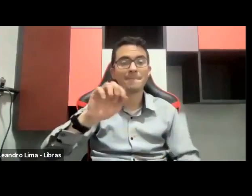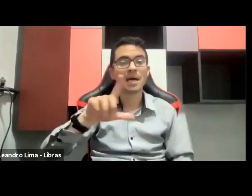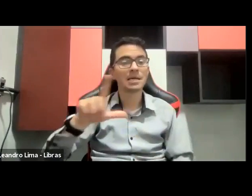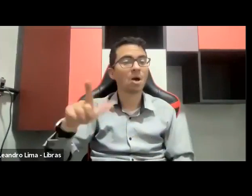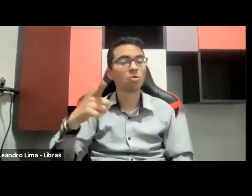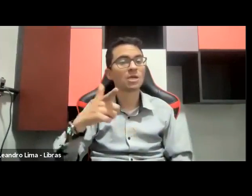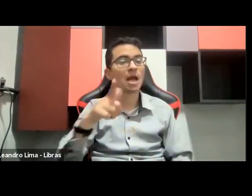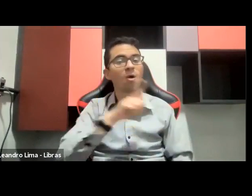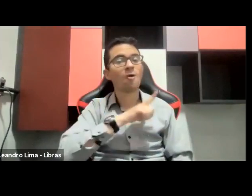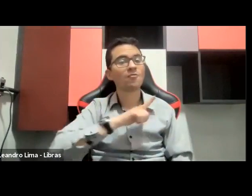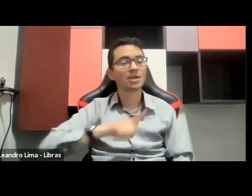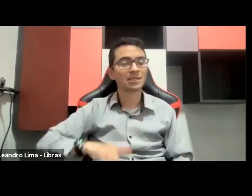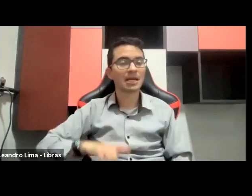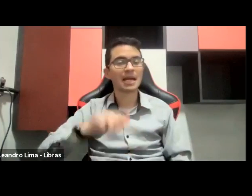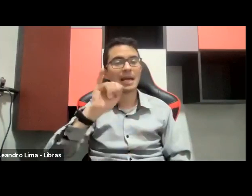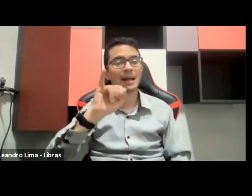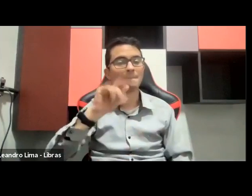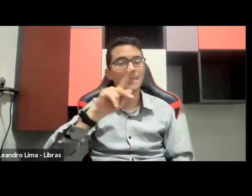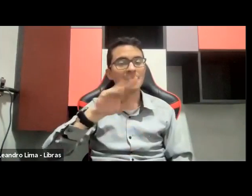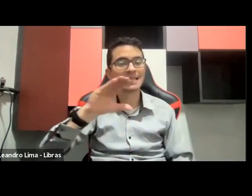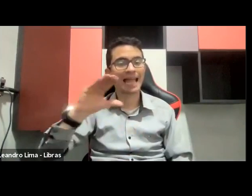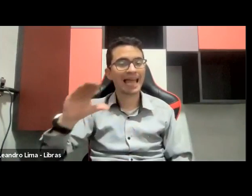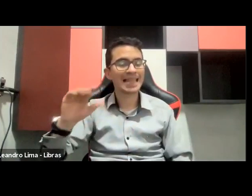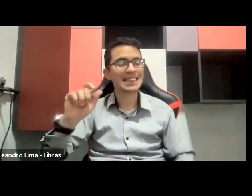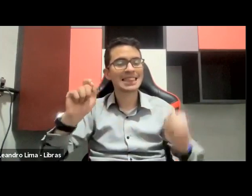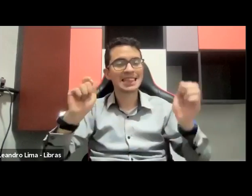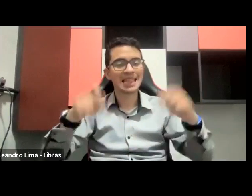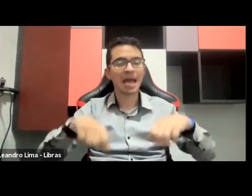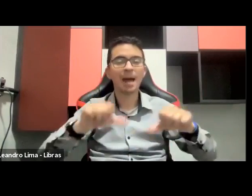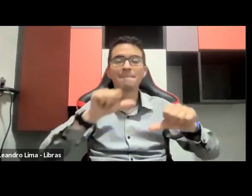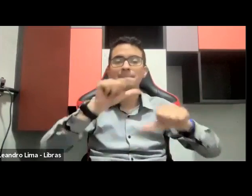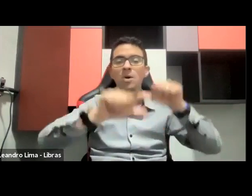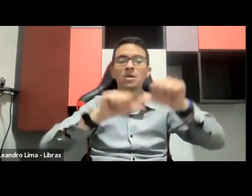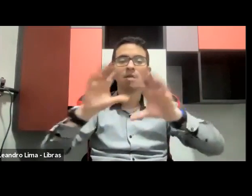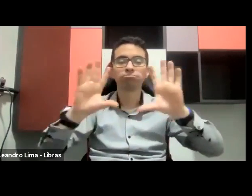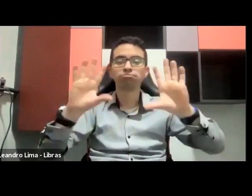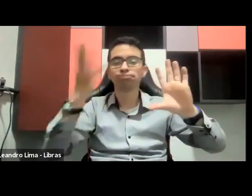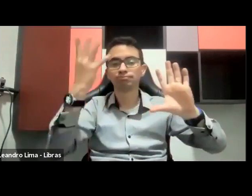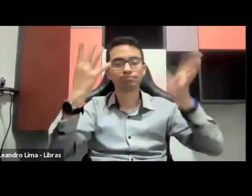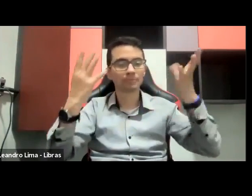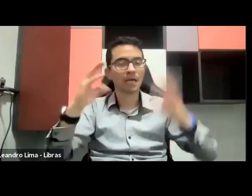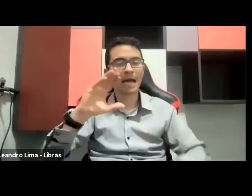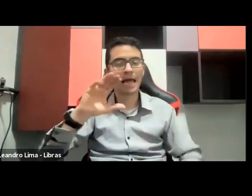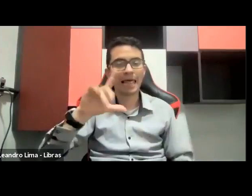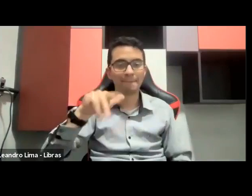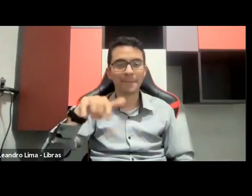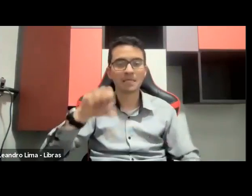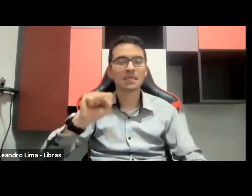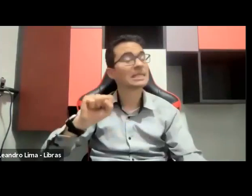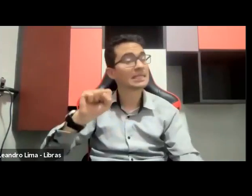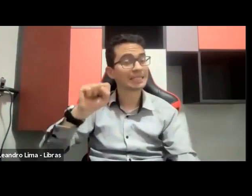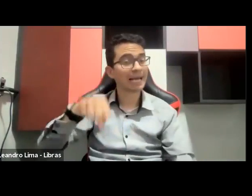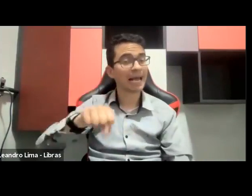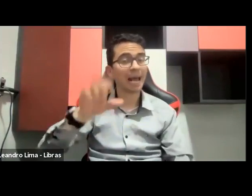I bBC. I BBC and also the Nash and also, the National panels that are our name